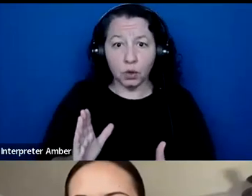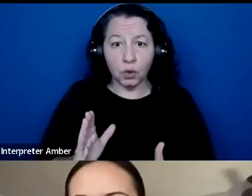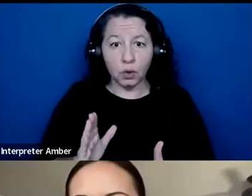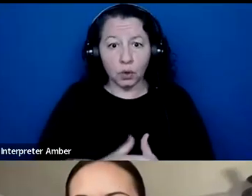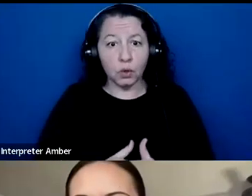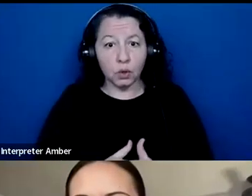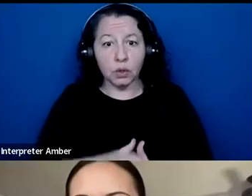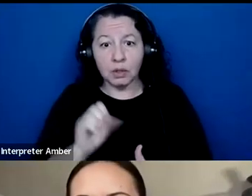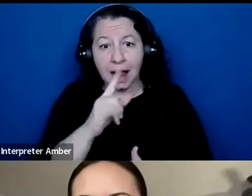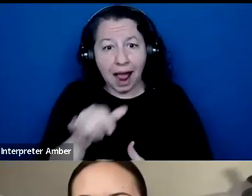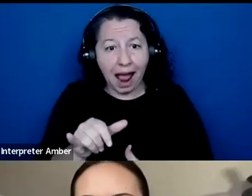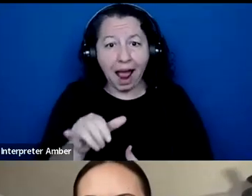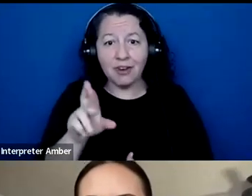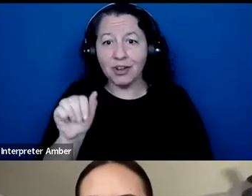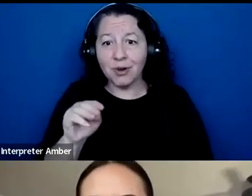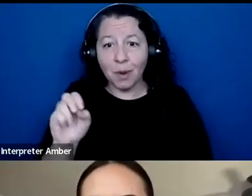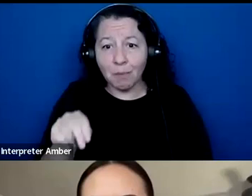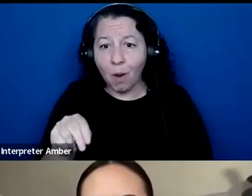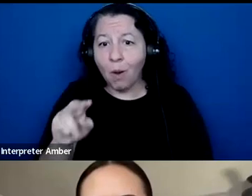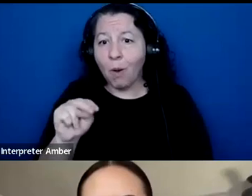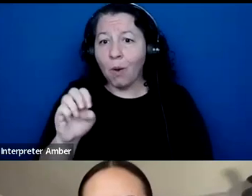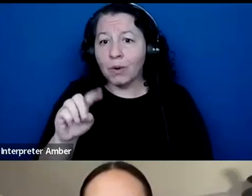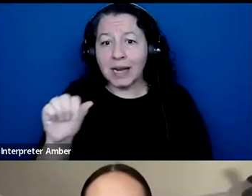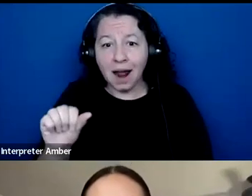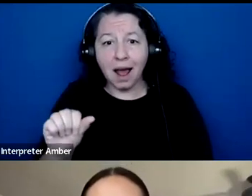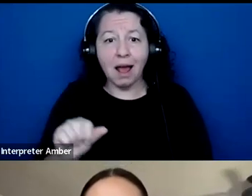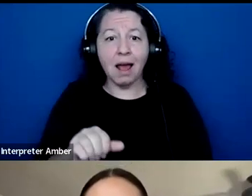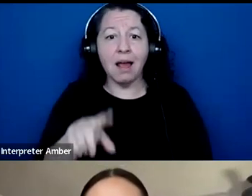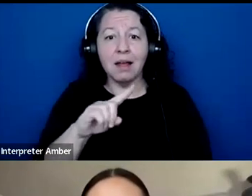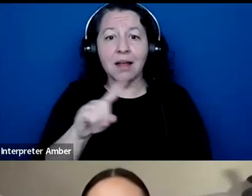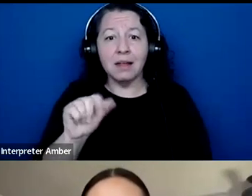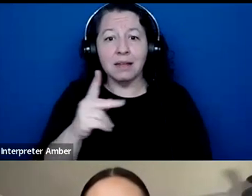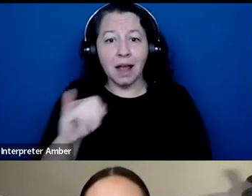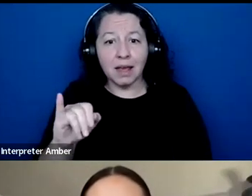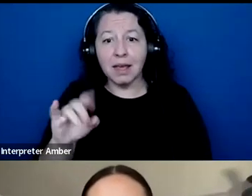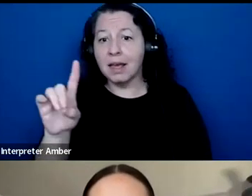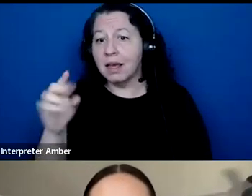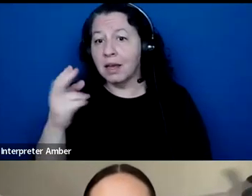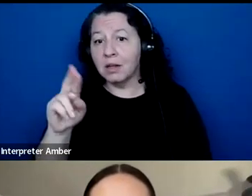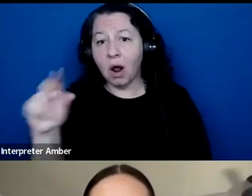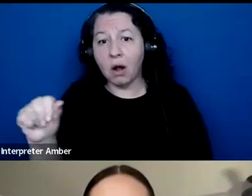Ashley, Ramon, Neta, Zaki, Dharna. This was an amazing, amazing panel.